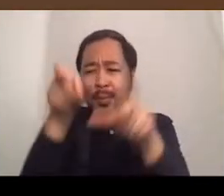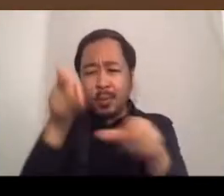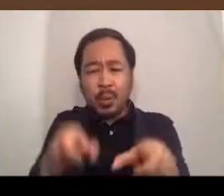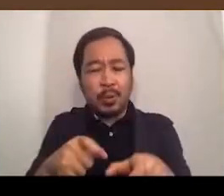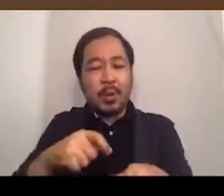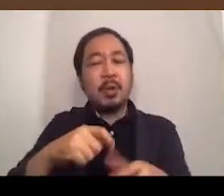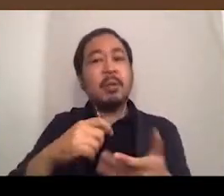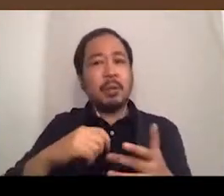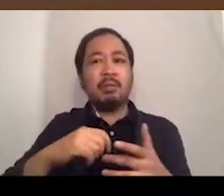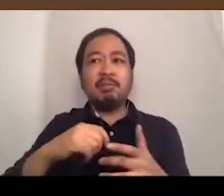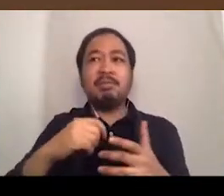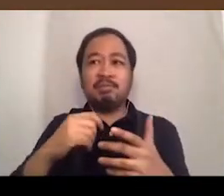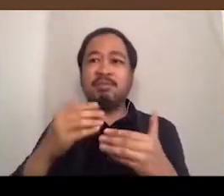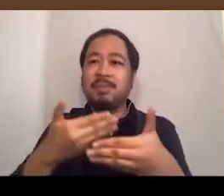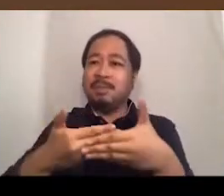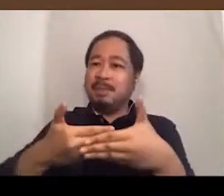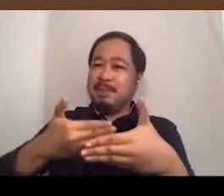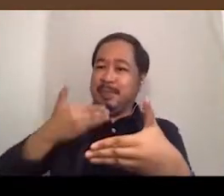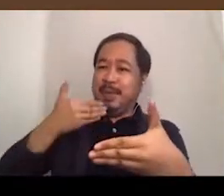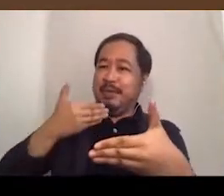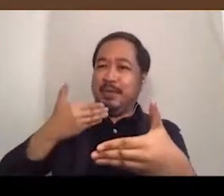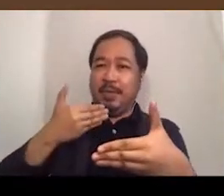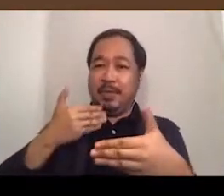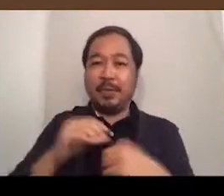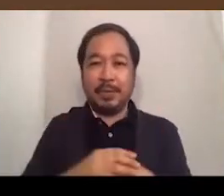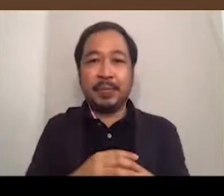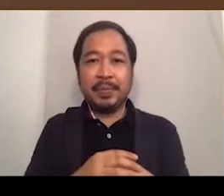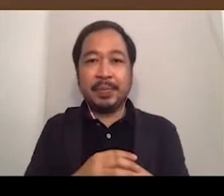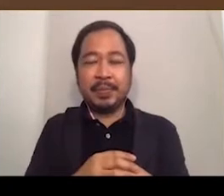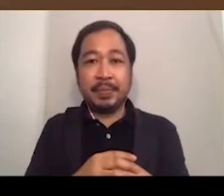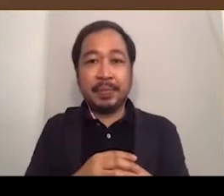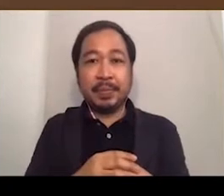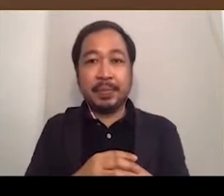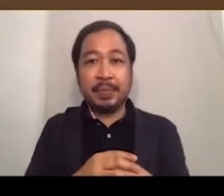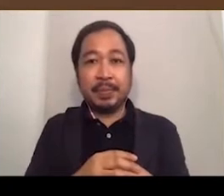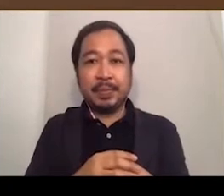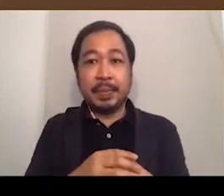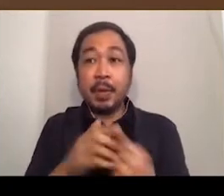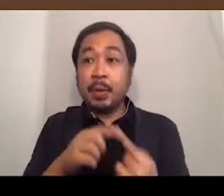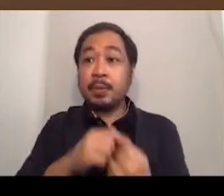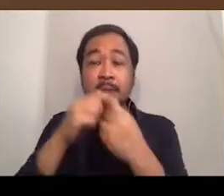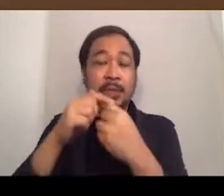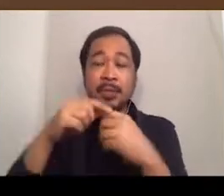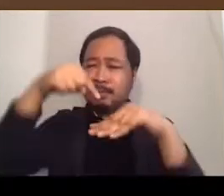Especially those with severe disabilities at nursing homes.